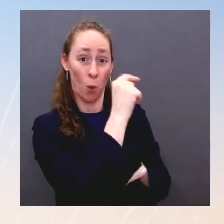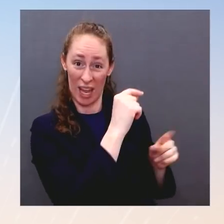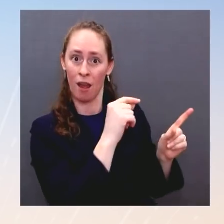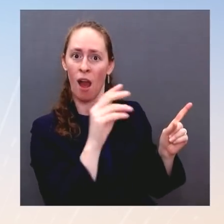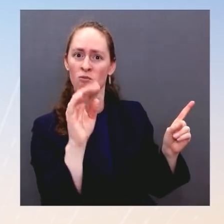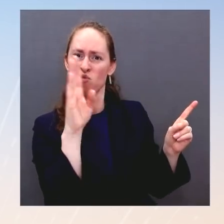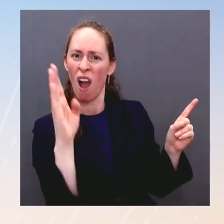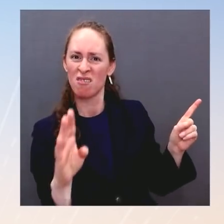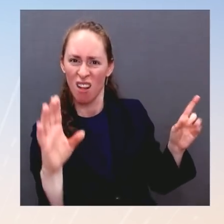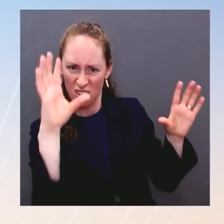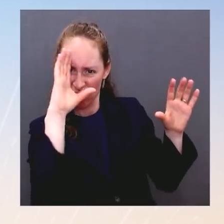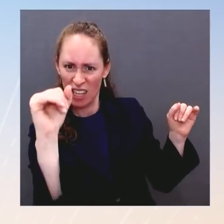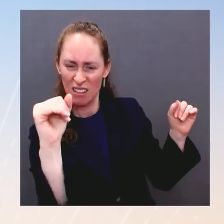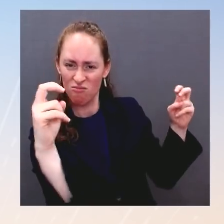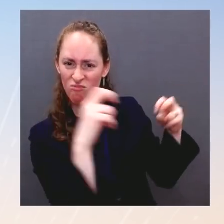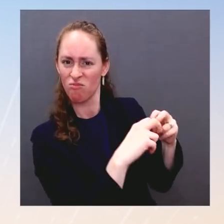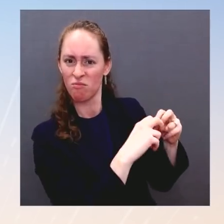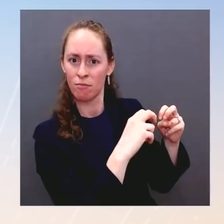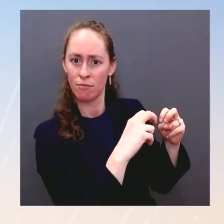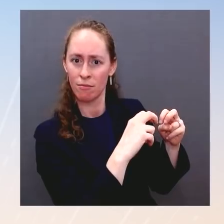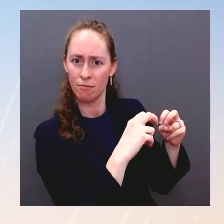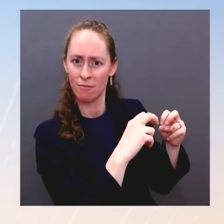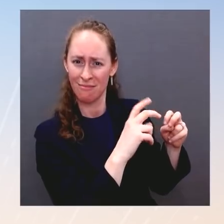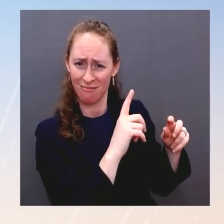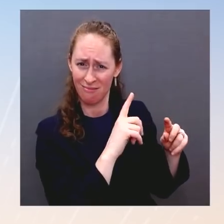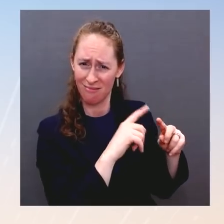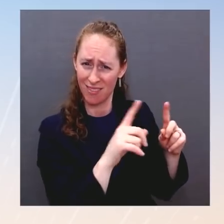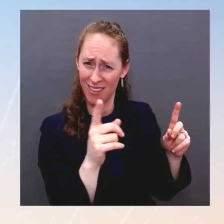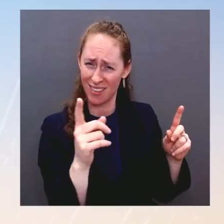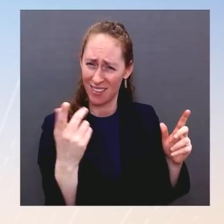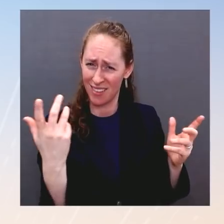to a question a little bit earlier, I mean, our view and our --